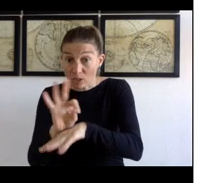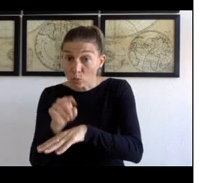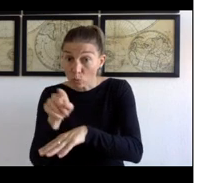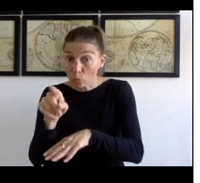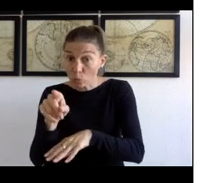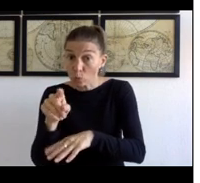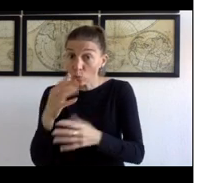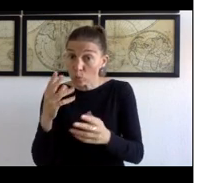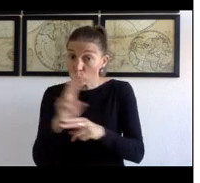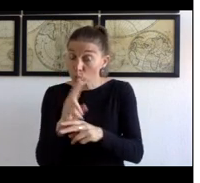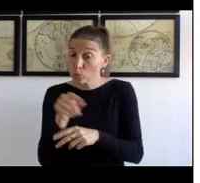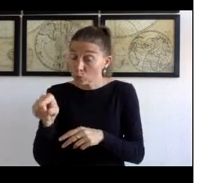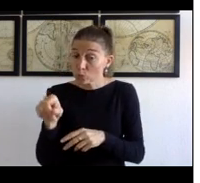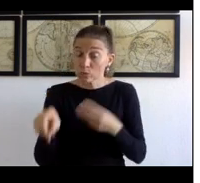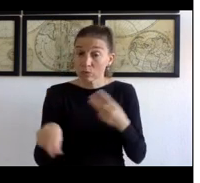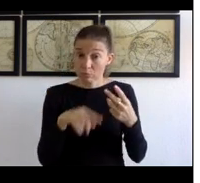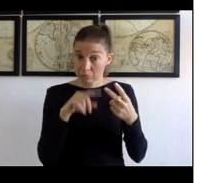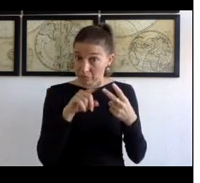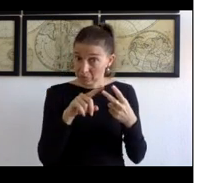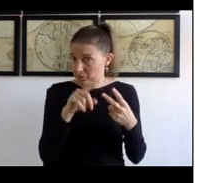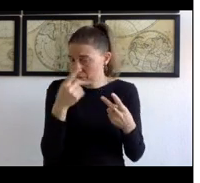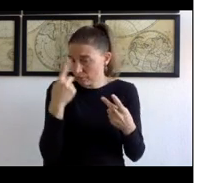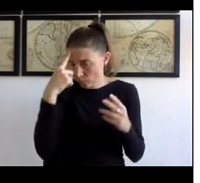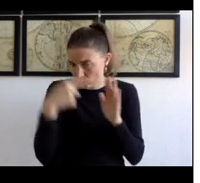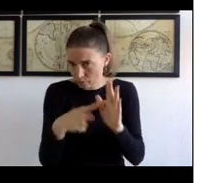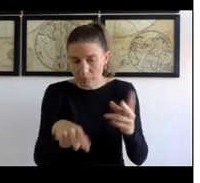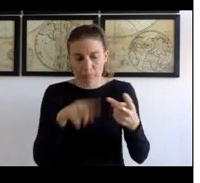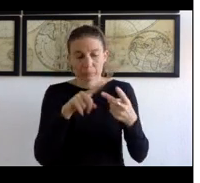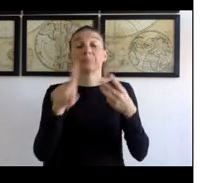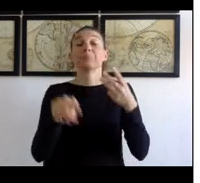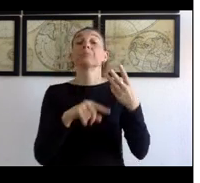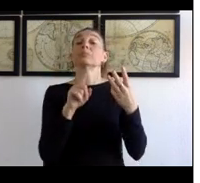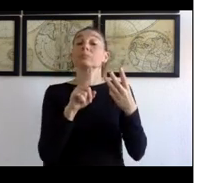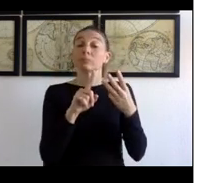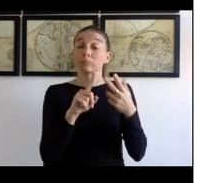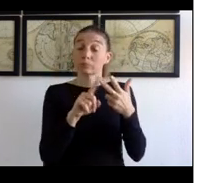And the third question is about using the labour force survey